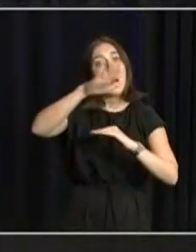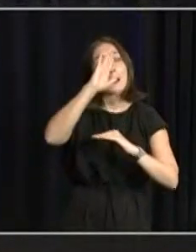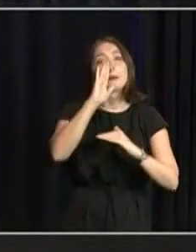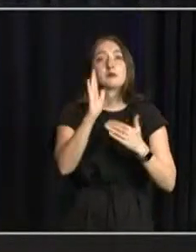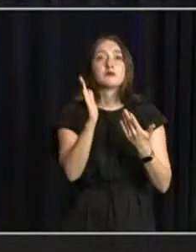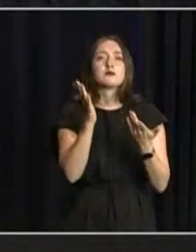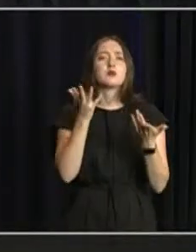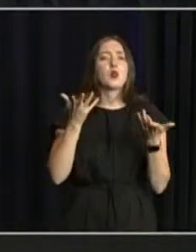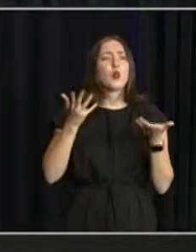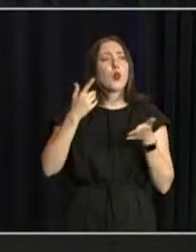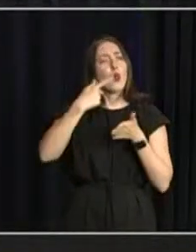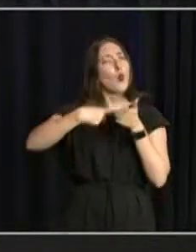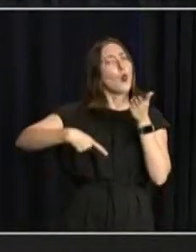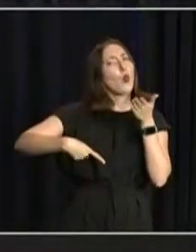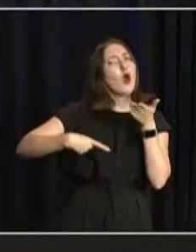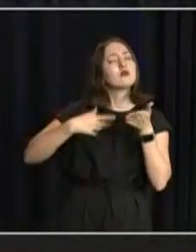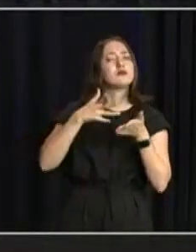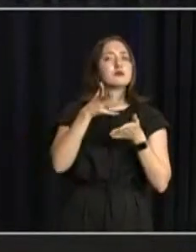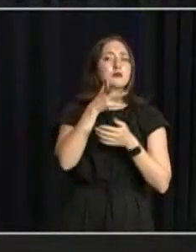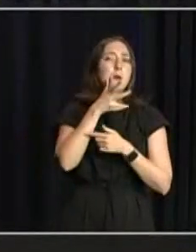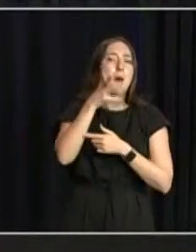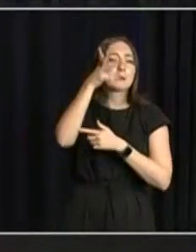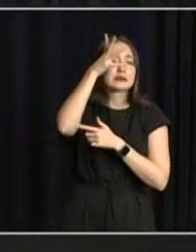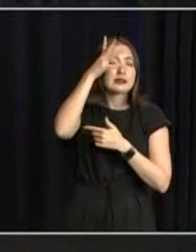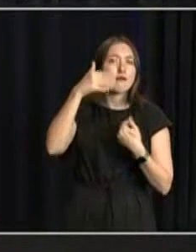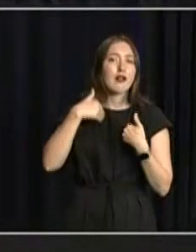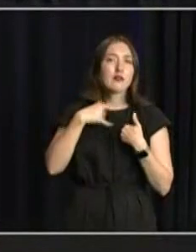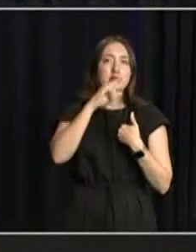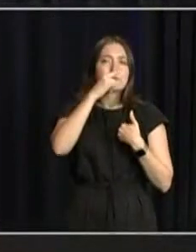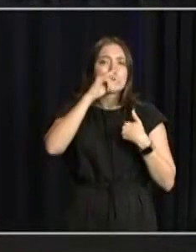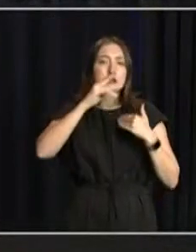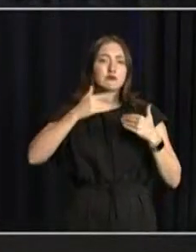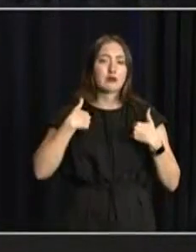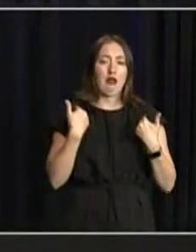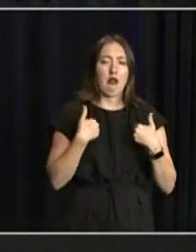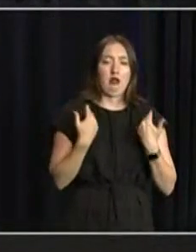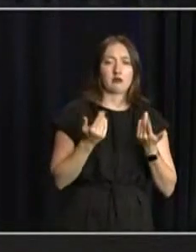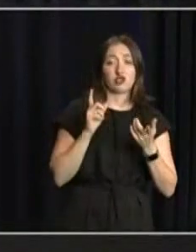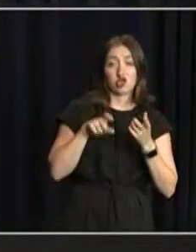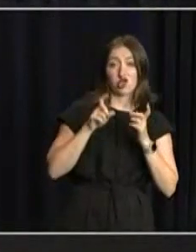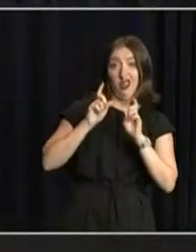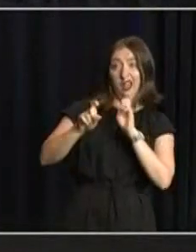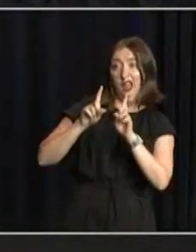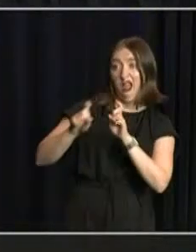And who should strongly consider these this vaccine for those for that age Group 5 and up?